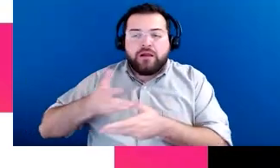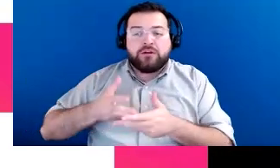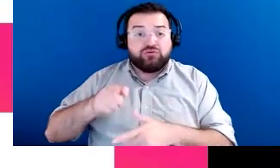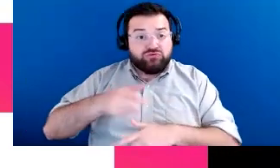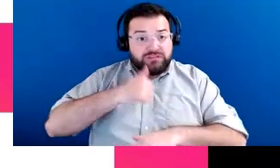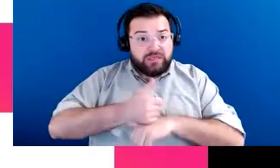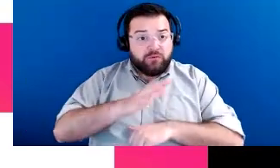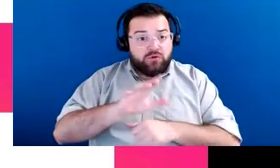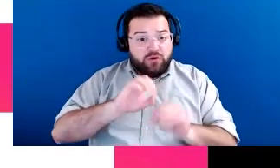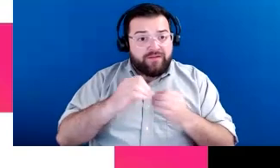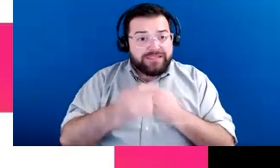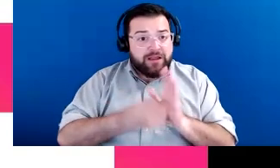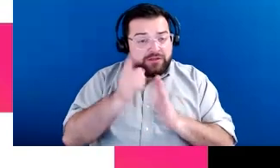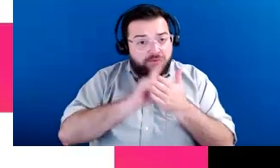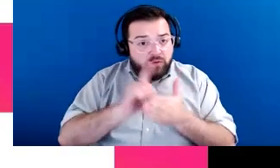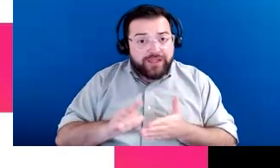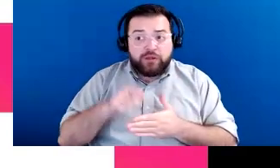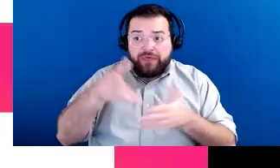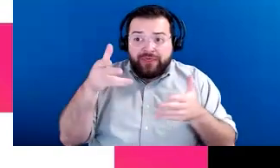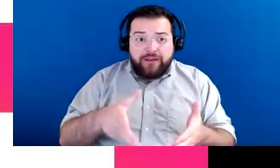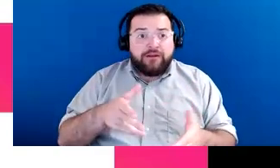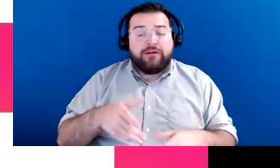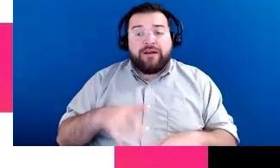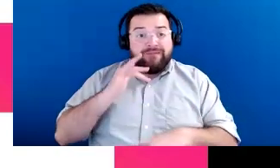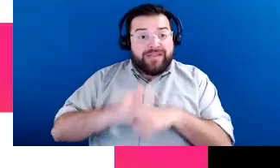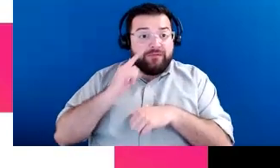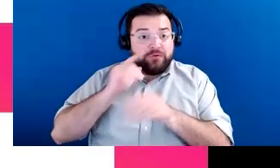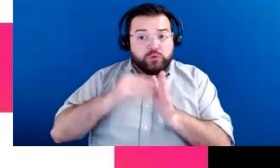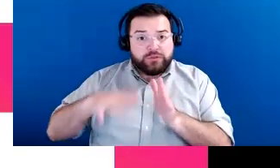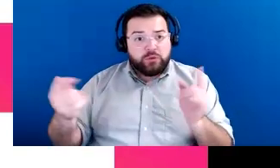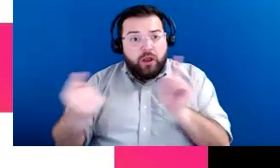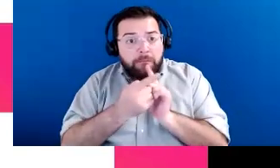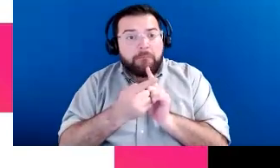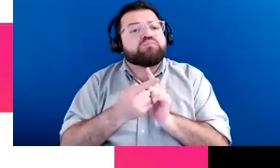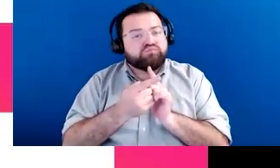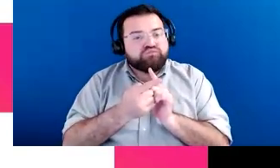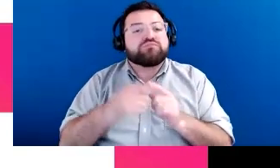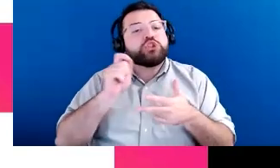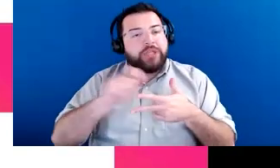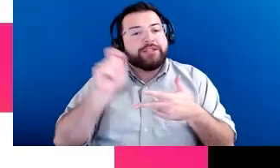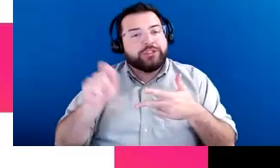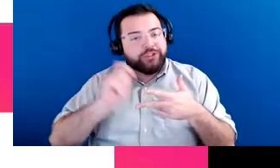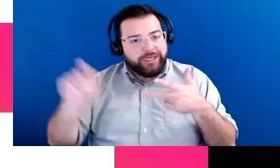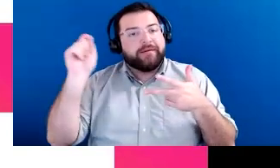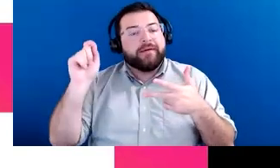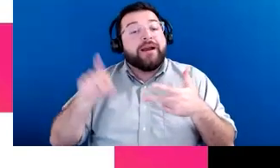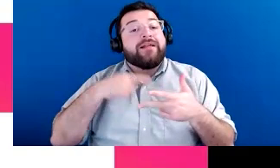do you have, you know, an office hour where you're available for students? Okay. Yes. There's another one. And then after that, then they're going to go